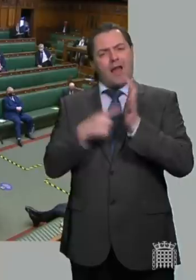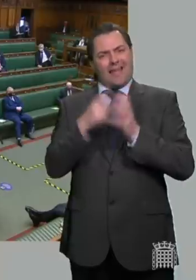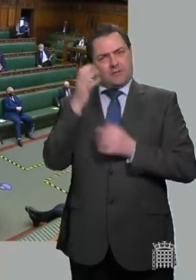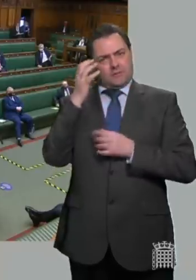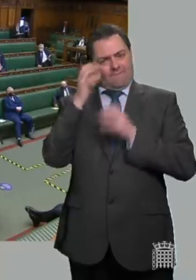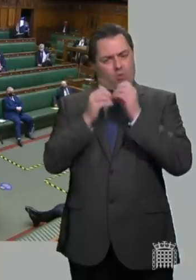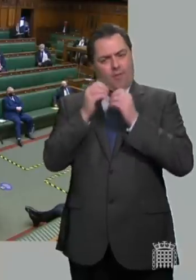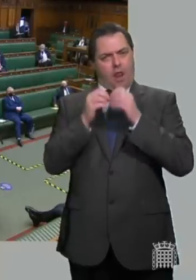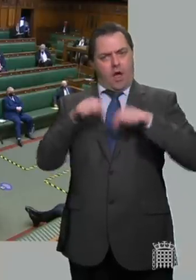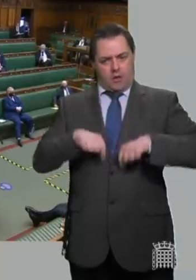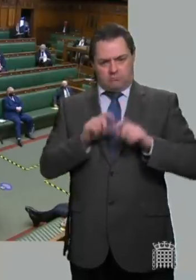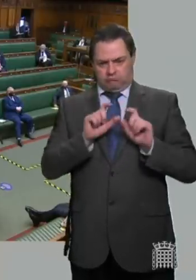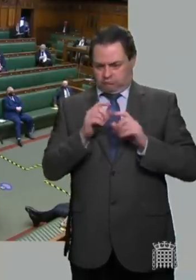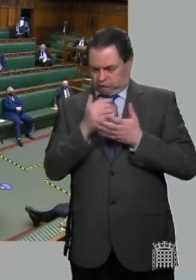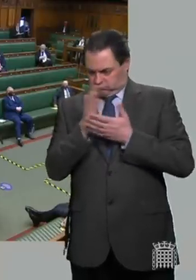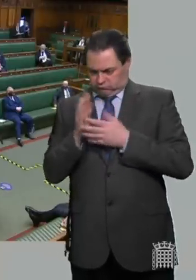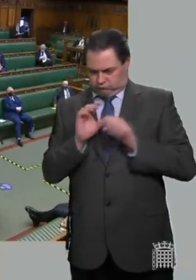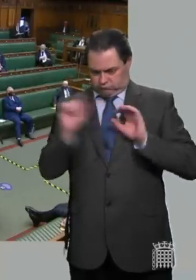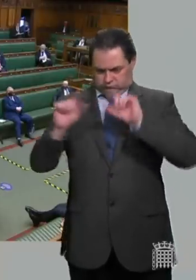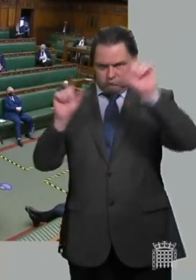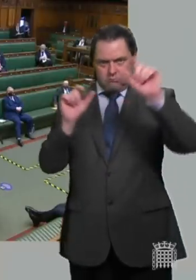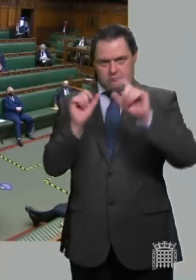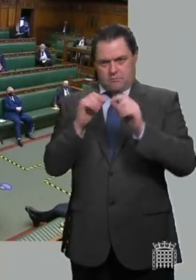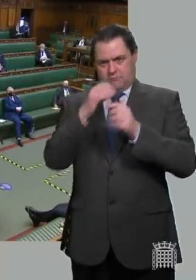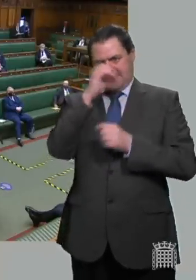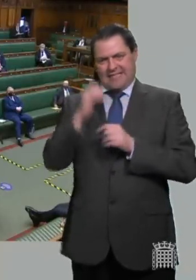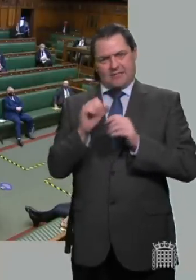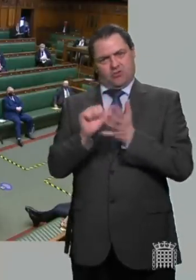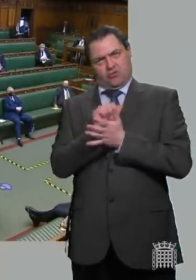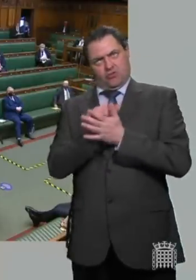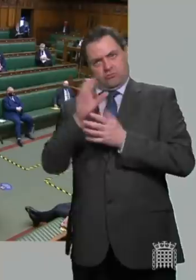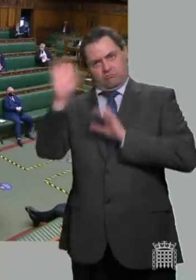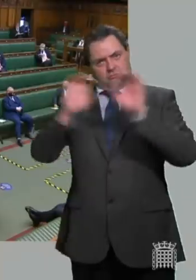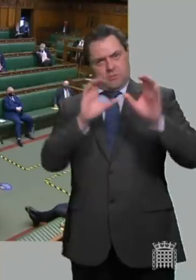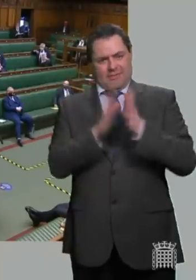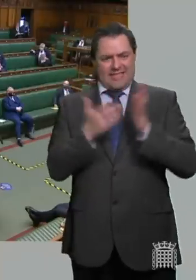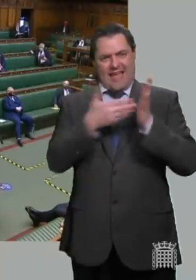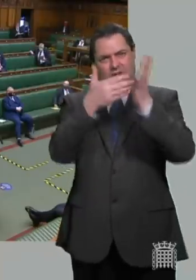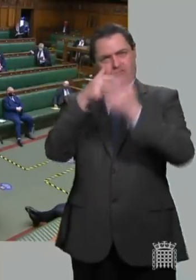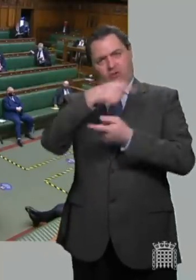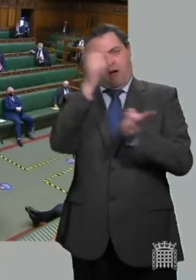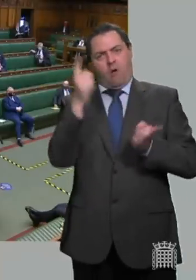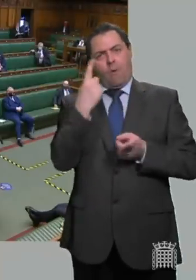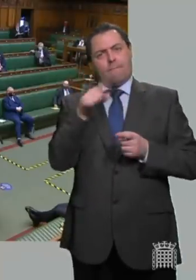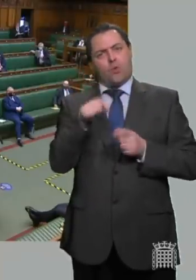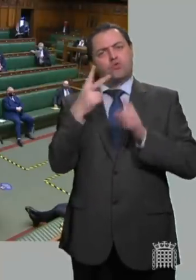also increase the funding for the devolved Administrations by £1.2 billion in Scotland,